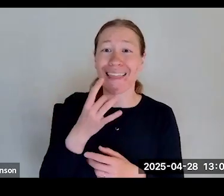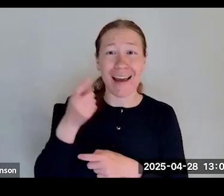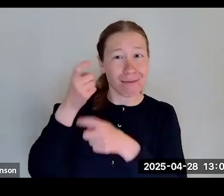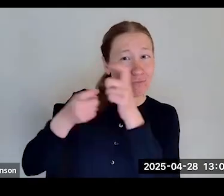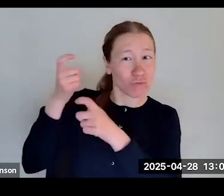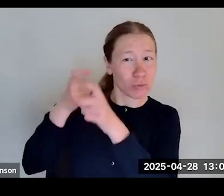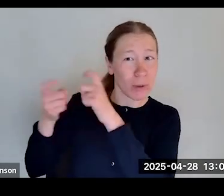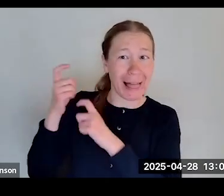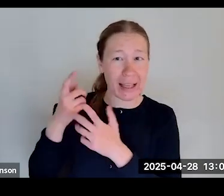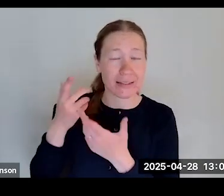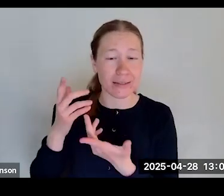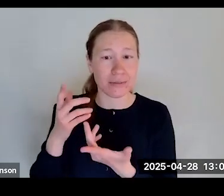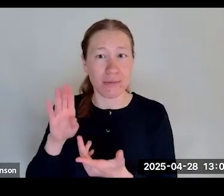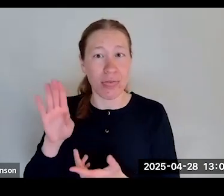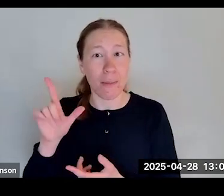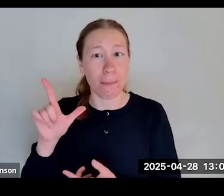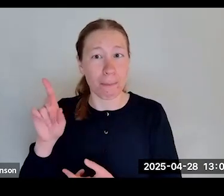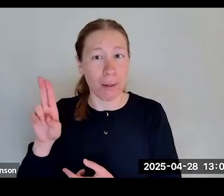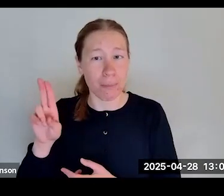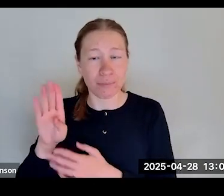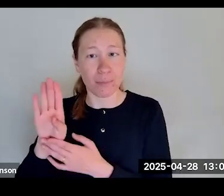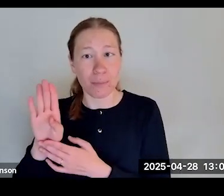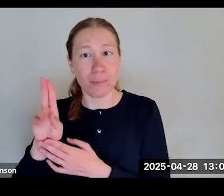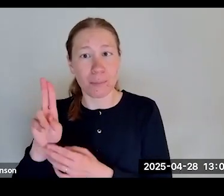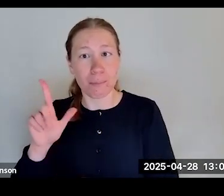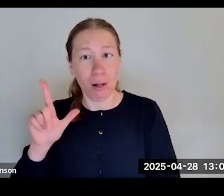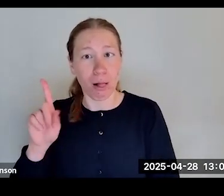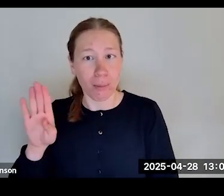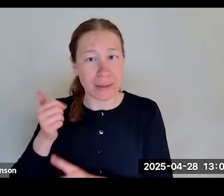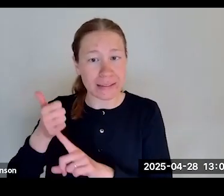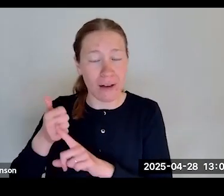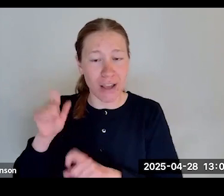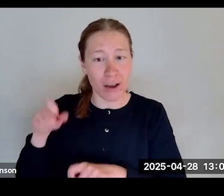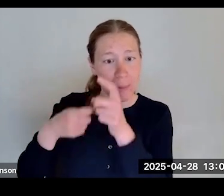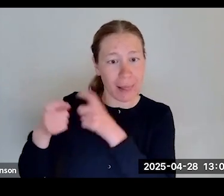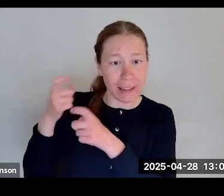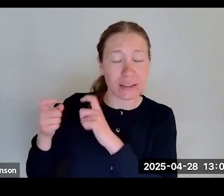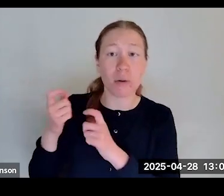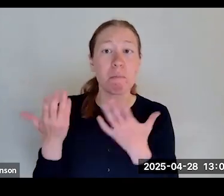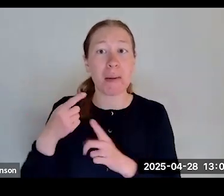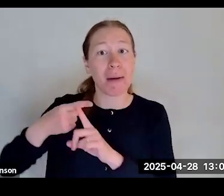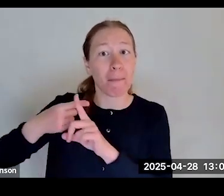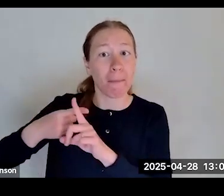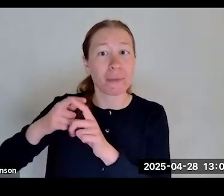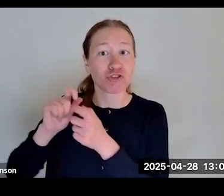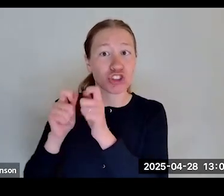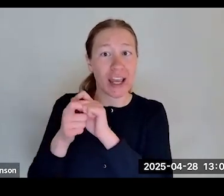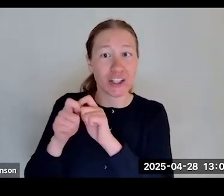We can look into installing a dimmer switch so that the individual can make it brighter or lighter throughout the day based upon their circumstances